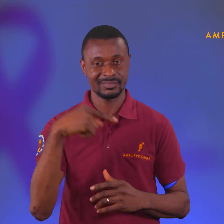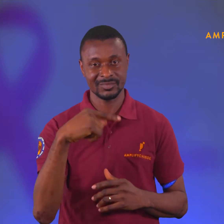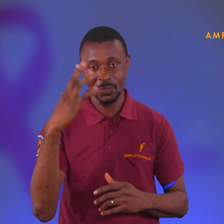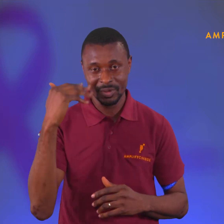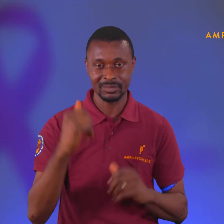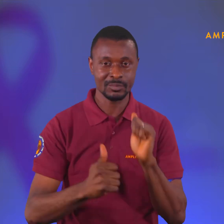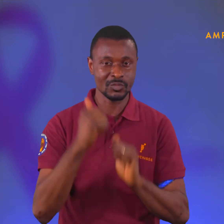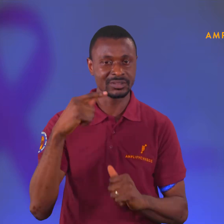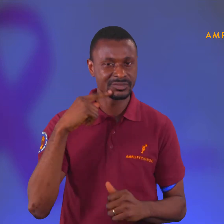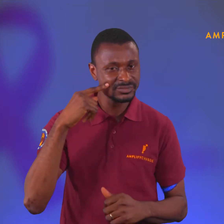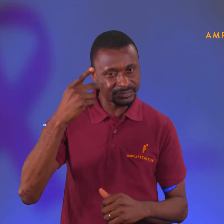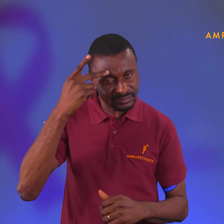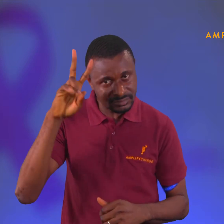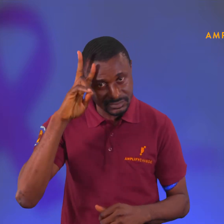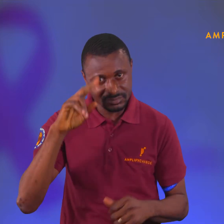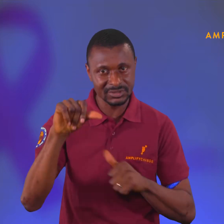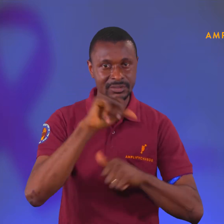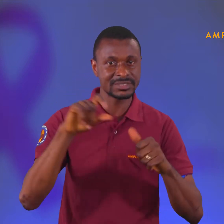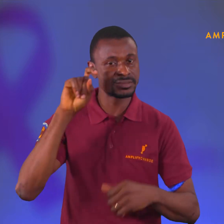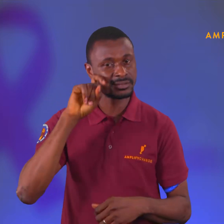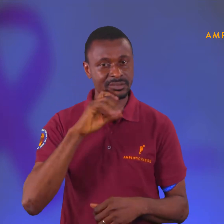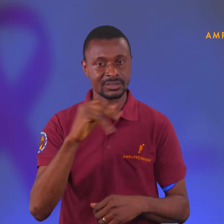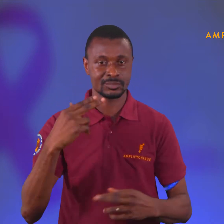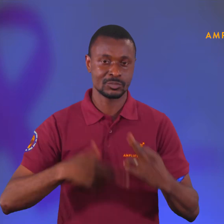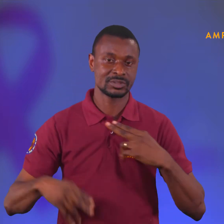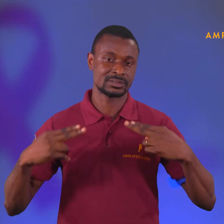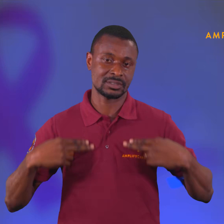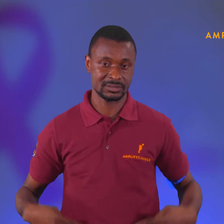It will help clear misconceptions about sexual reproductive health, STI/STD among the deaf.